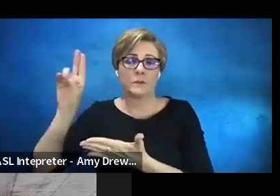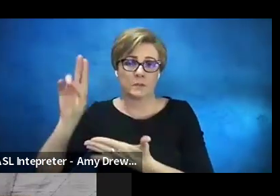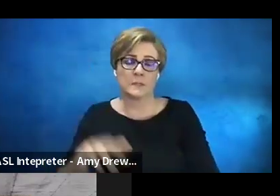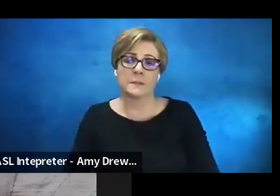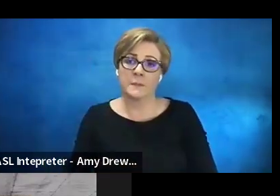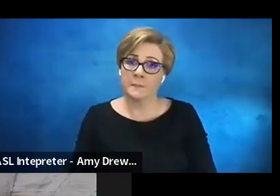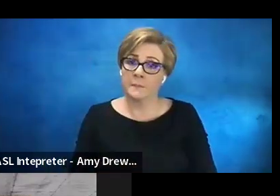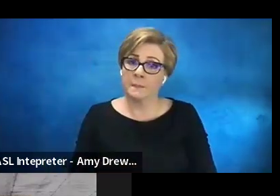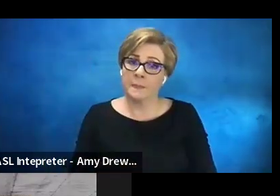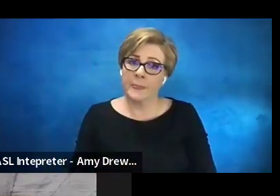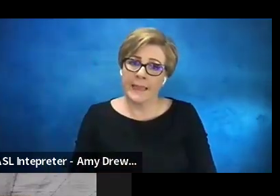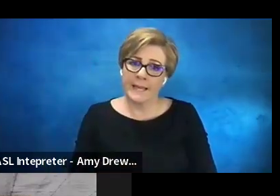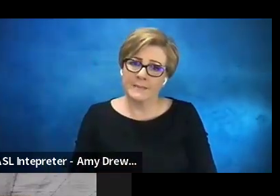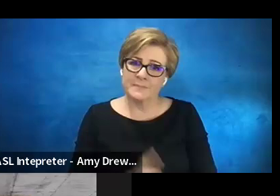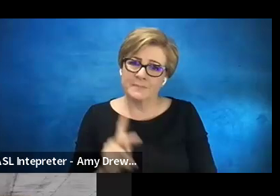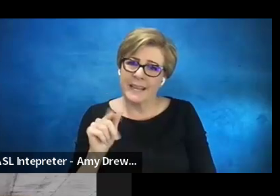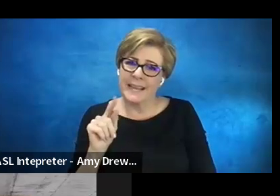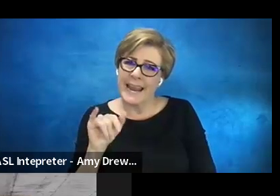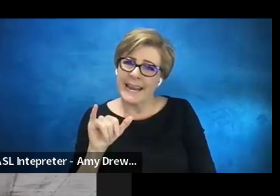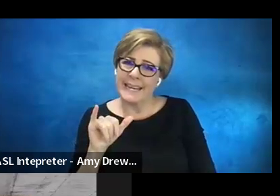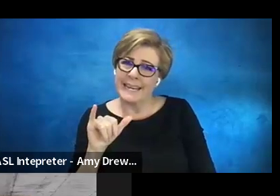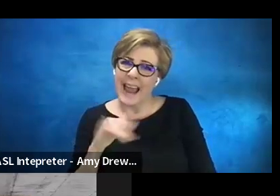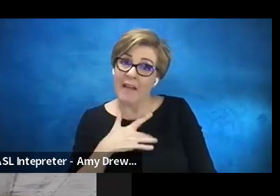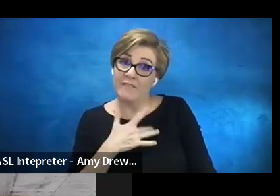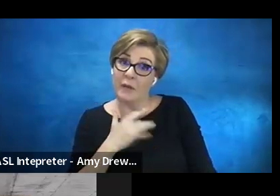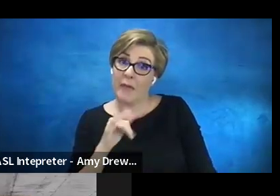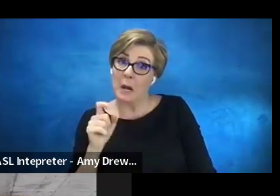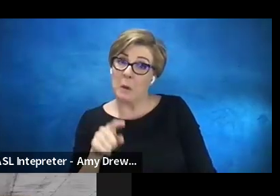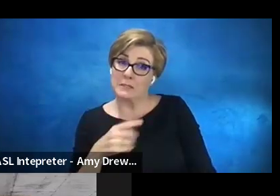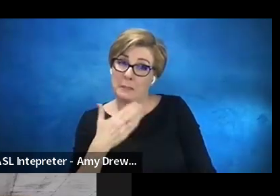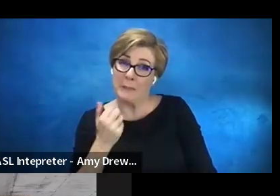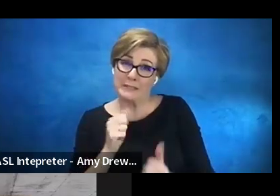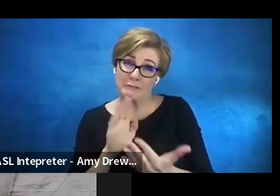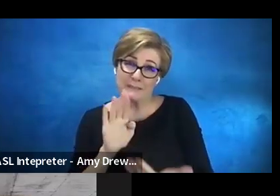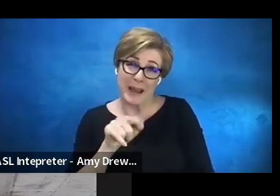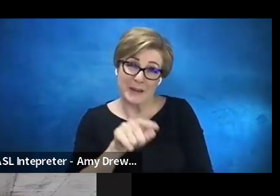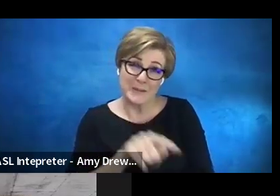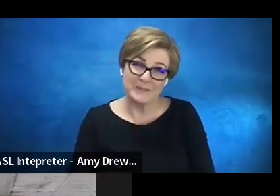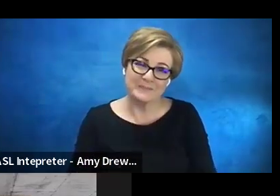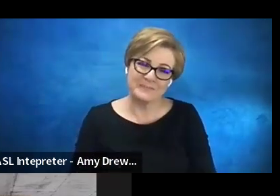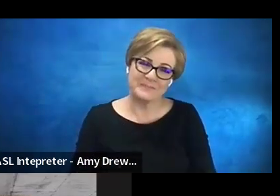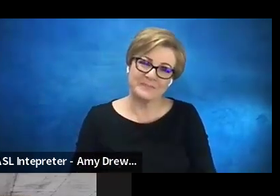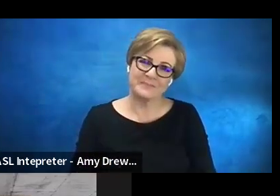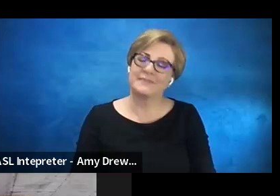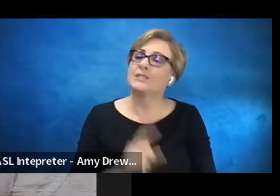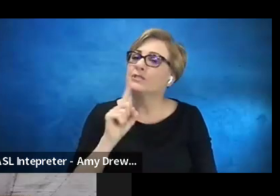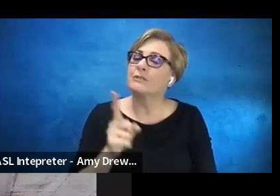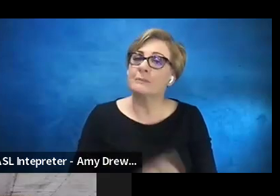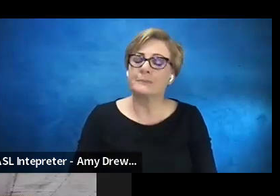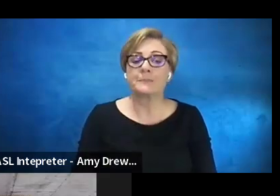Thank you. We are just about at time. I do see a couple more questions in the Q&A. Do you have time to address two more questions? One from Jason Green. I am currently a student at Cal State Long Beach, and I have seen very little representation. . I worry that this will only get worse. What do you think is one way that we could help the transition from K-12 in special education to higher ed since there are different laws governing the two differe